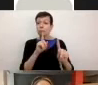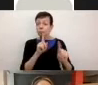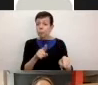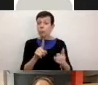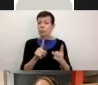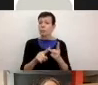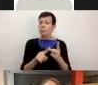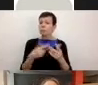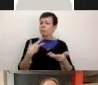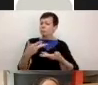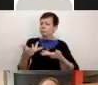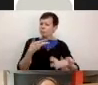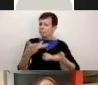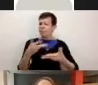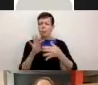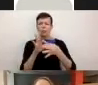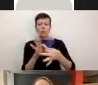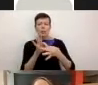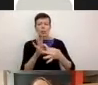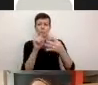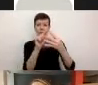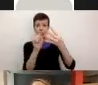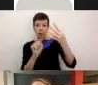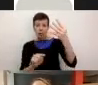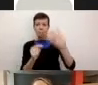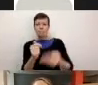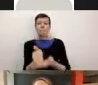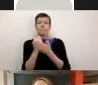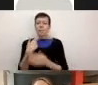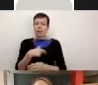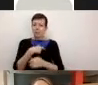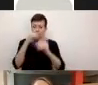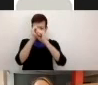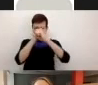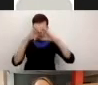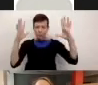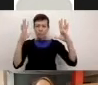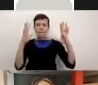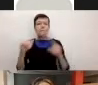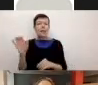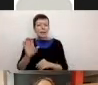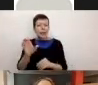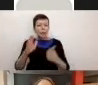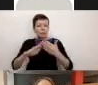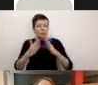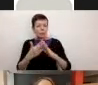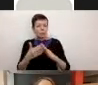and conversations are all used to understand the priorities and needs of our sector, guide our work into the future.